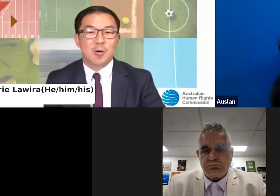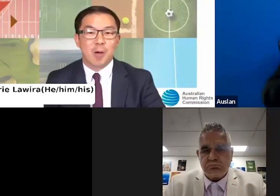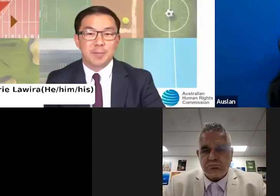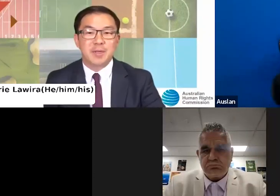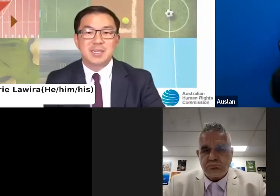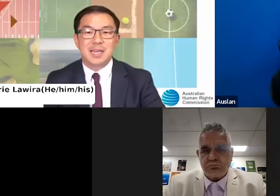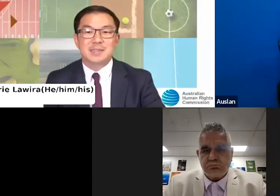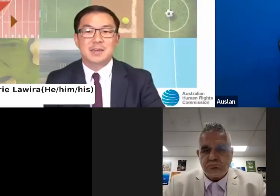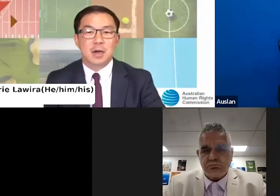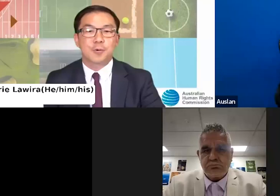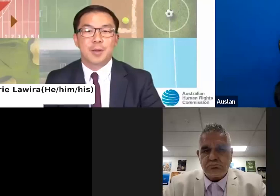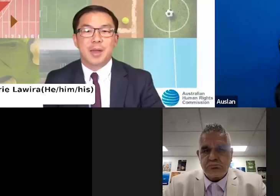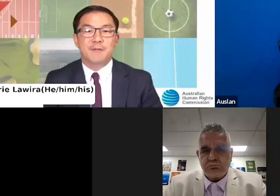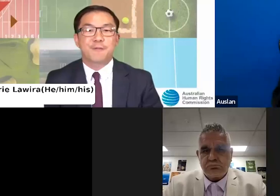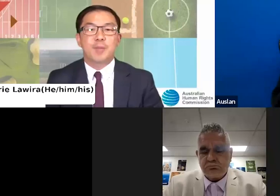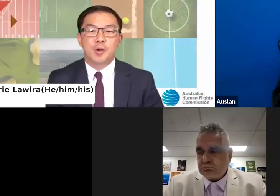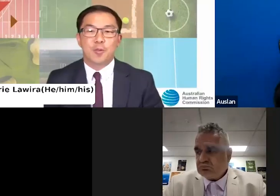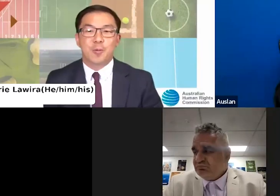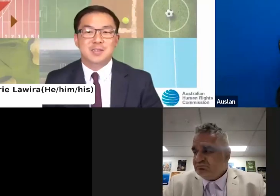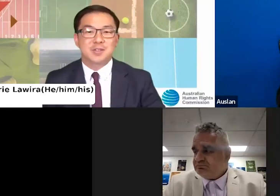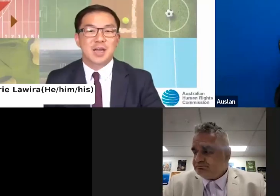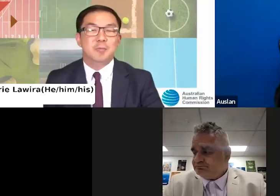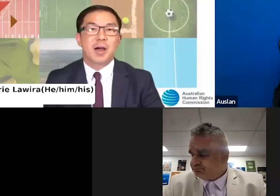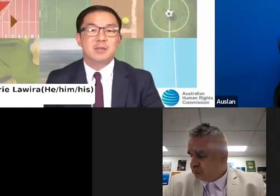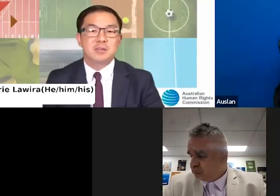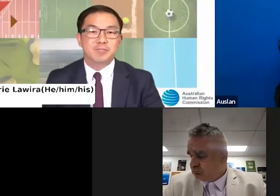Raymond is a Gomeroi man from north west New South Wales,